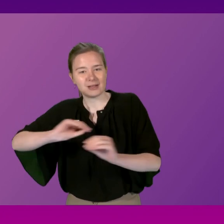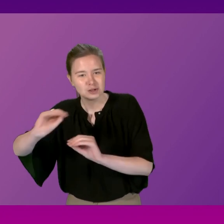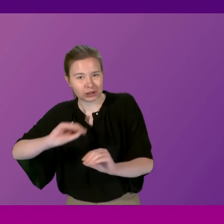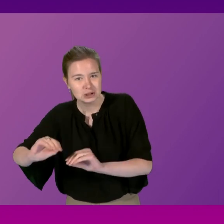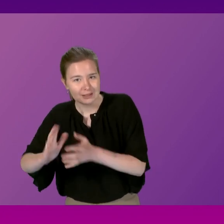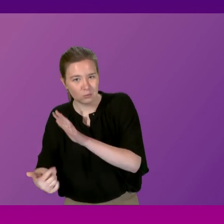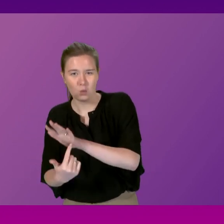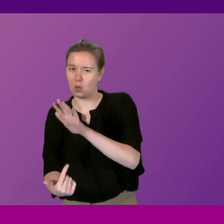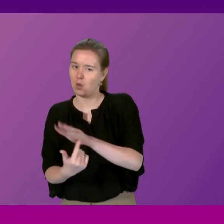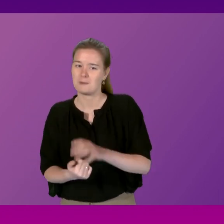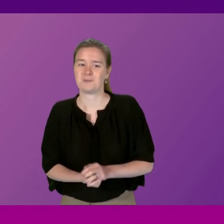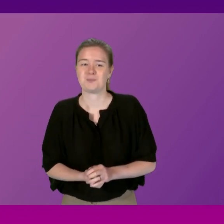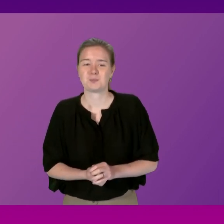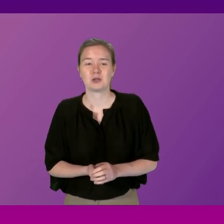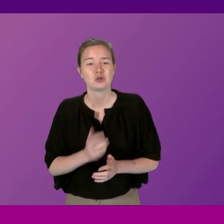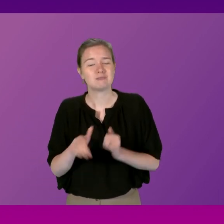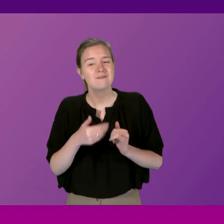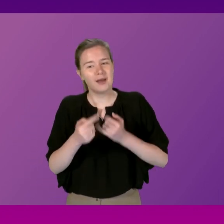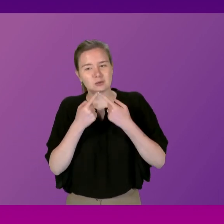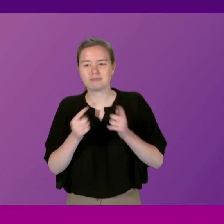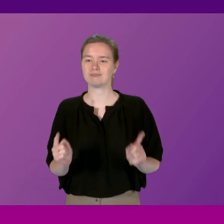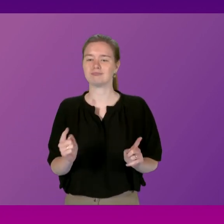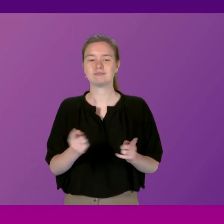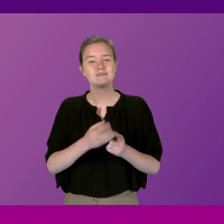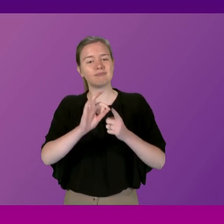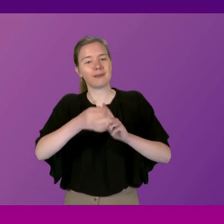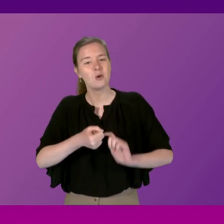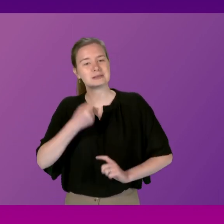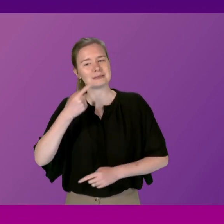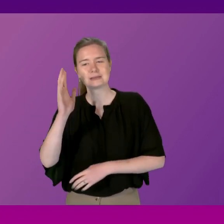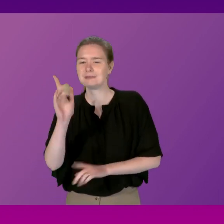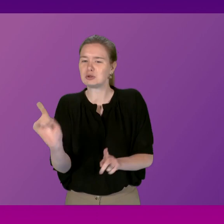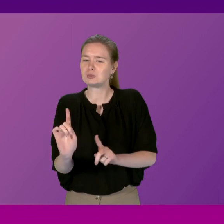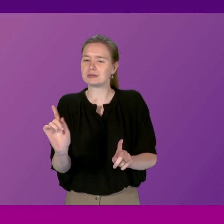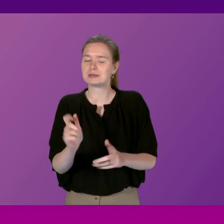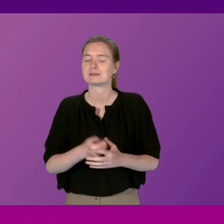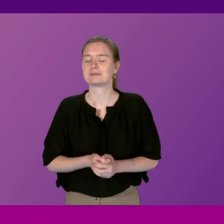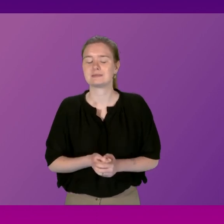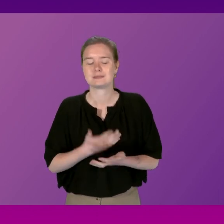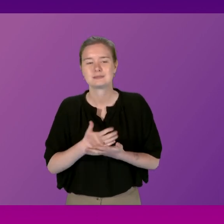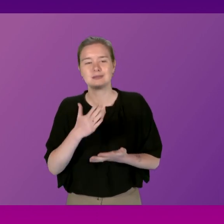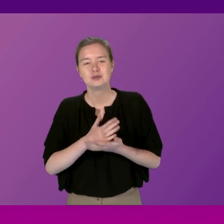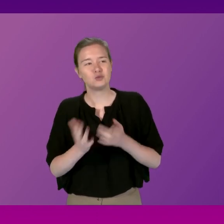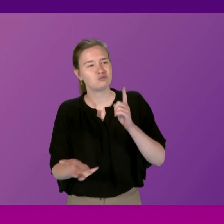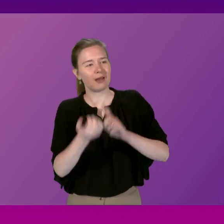The point that I am making in my speech is that reaching those objectives requires more